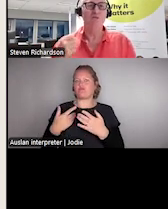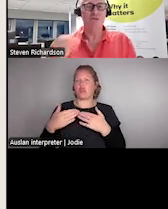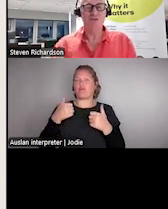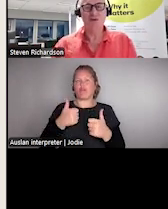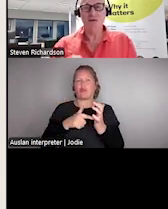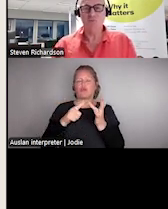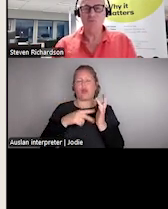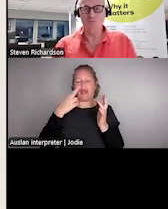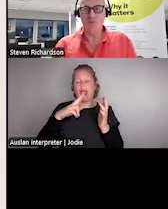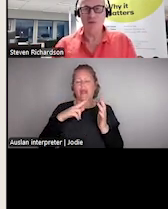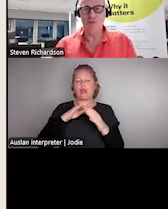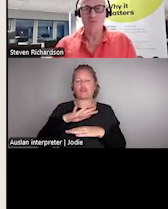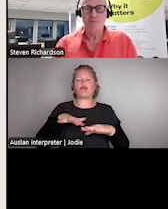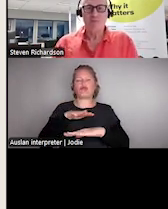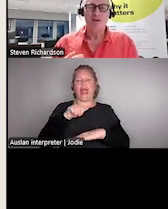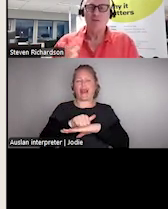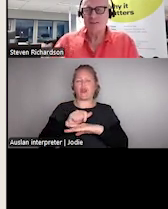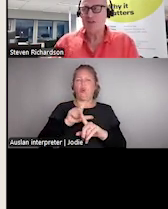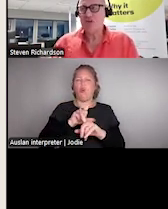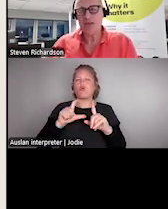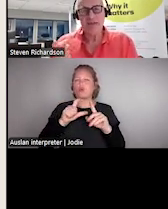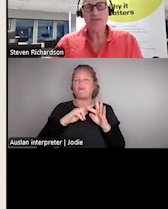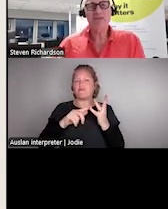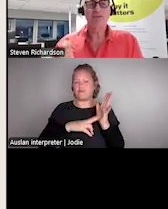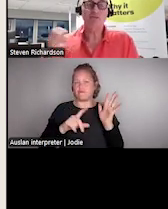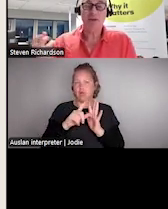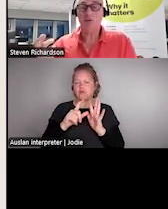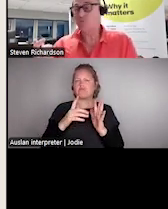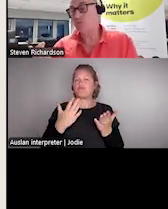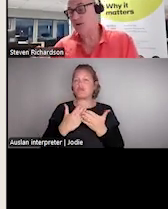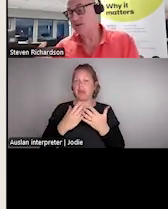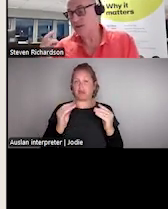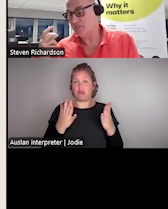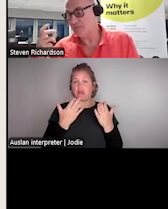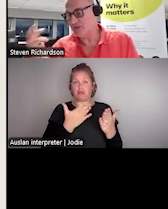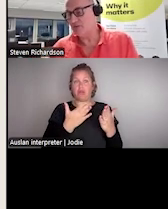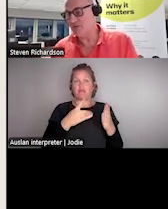the Australian Cultural Fund. Essentially, in essence, the Australian Cultural Fund the digital